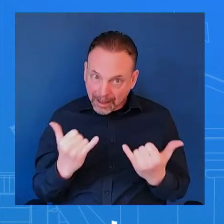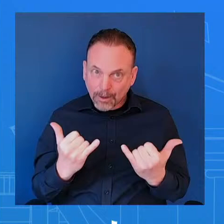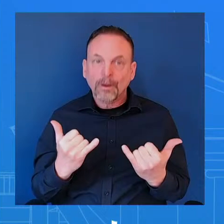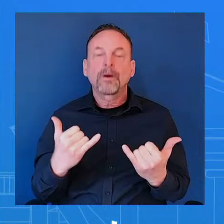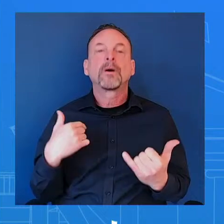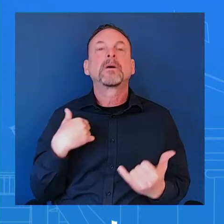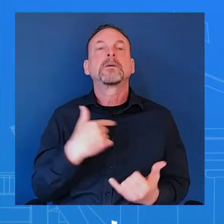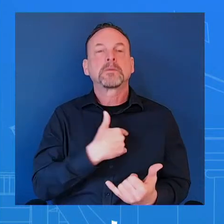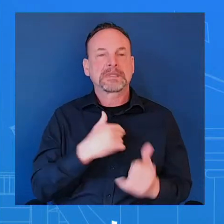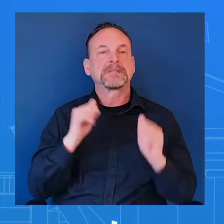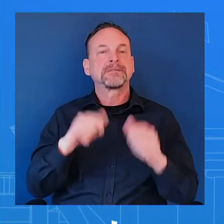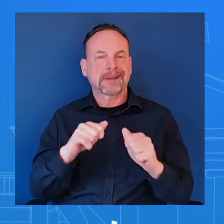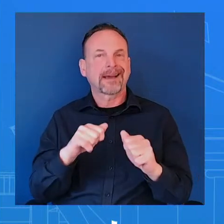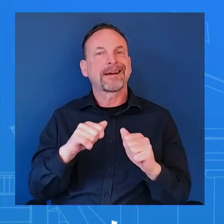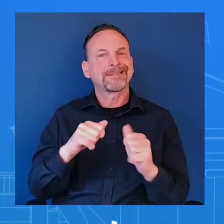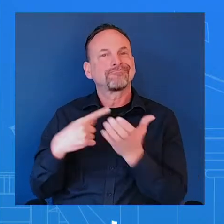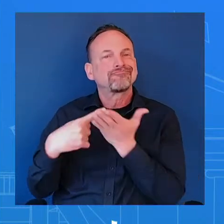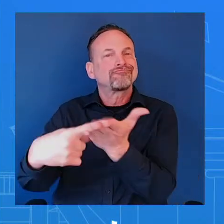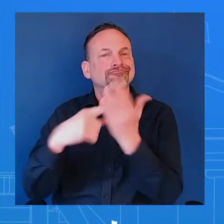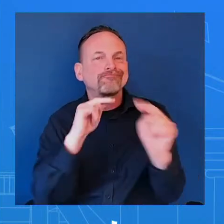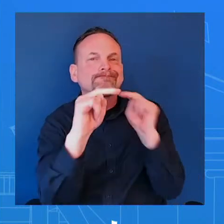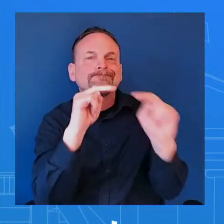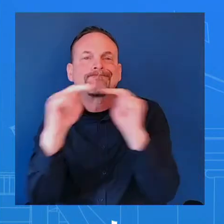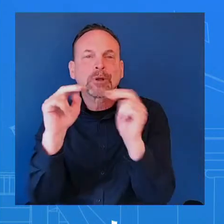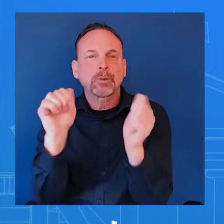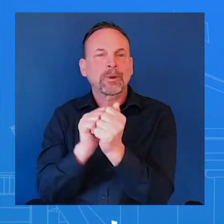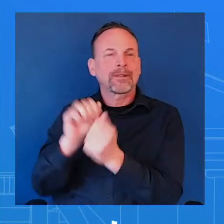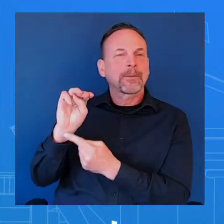by applying the $2,000 cap on prescription drug costs